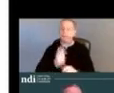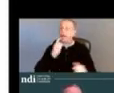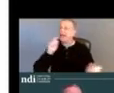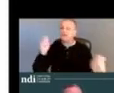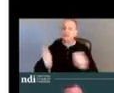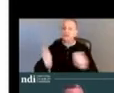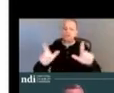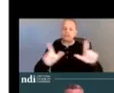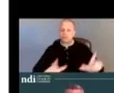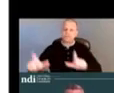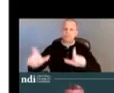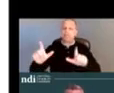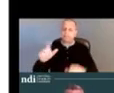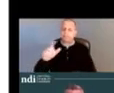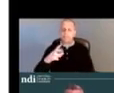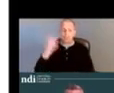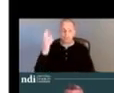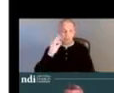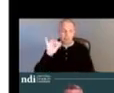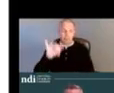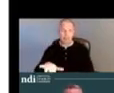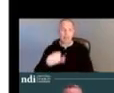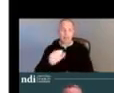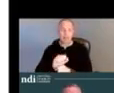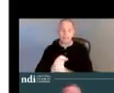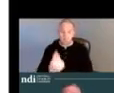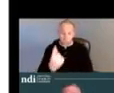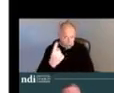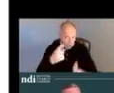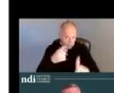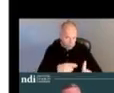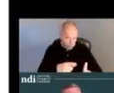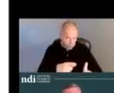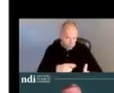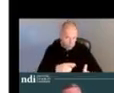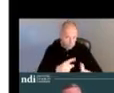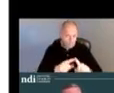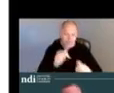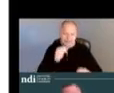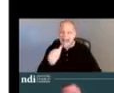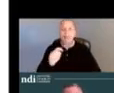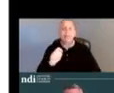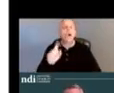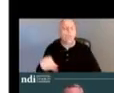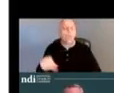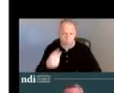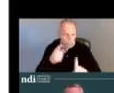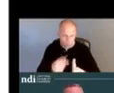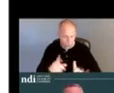in realizing that employment is one goal, but it is not the only goal. The ultimate